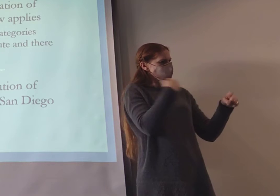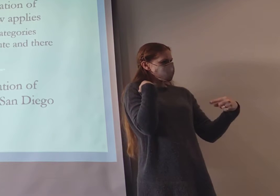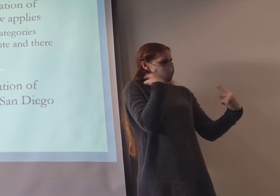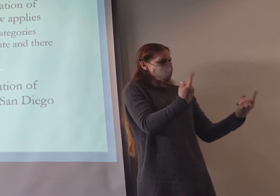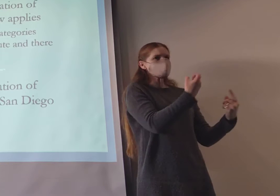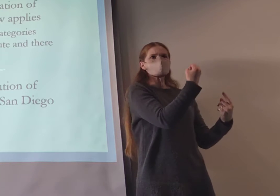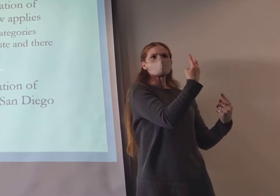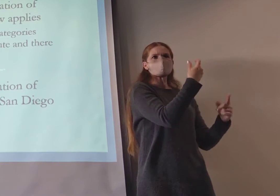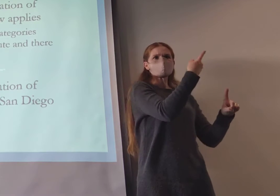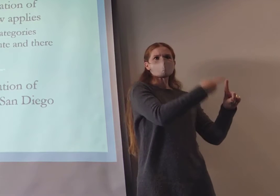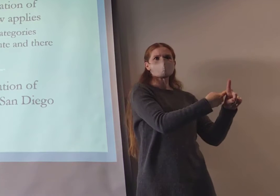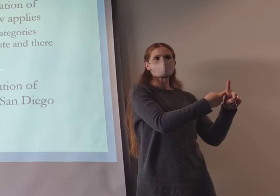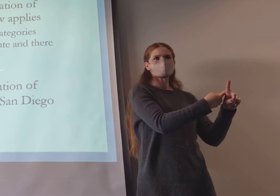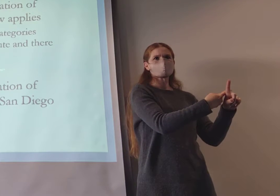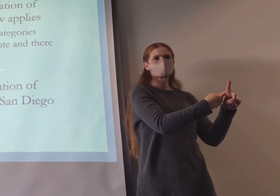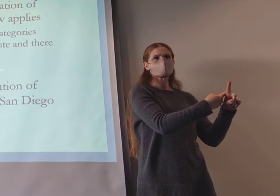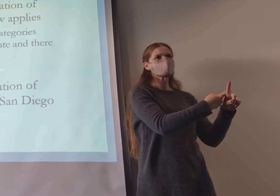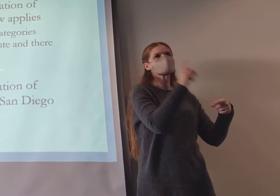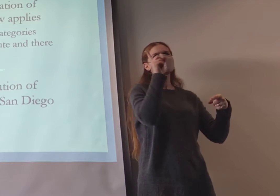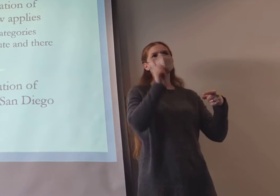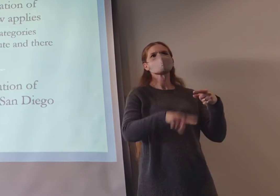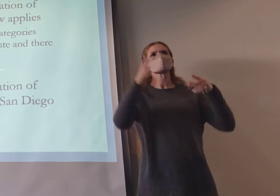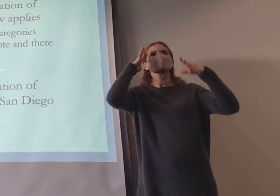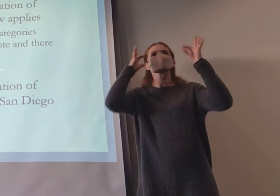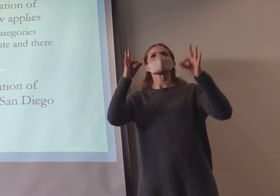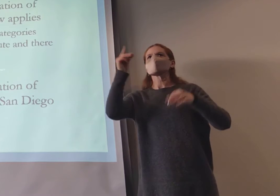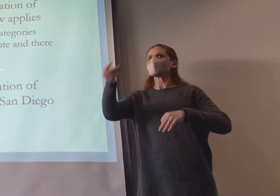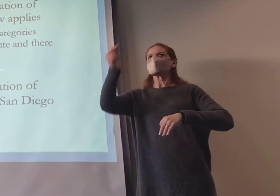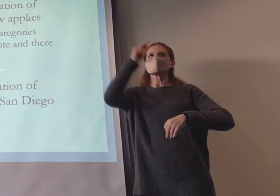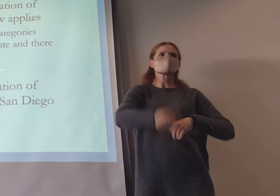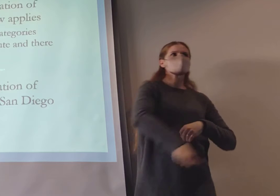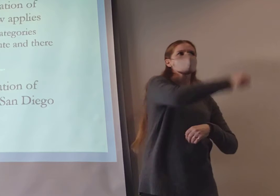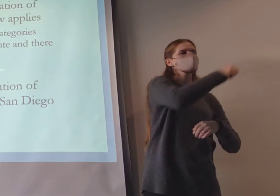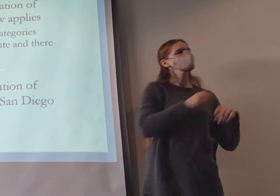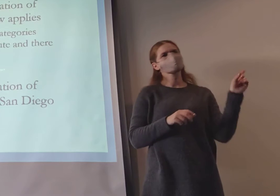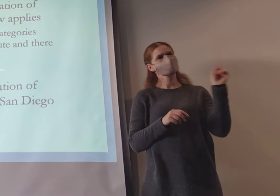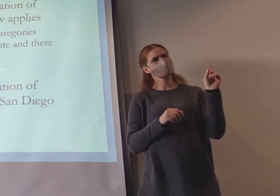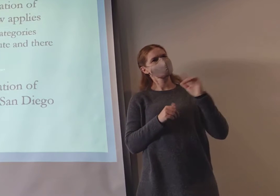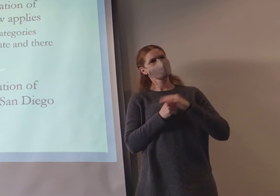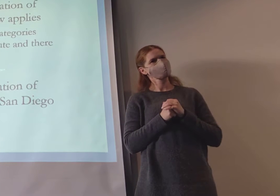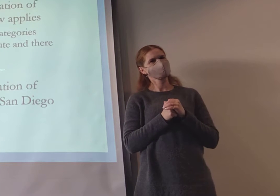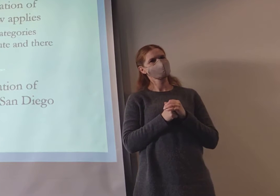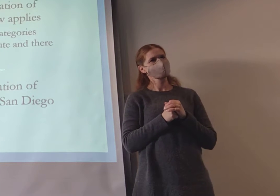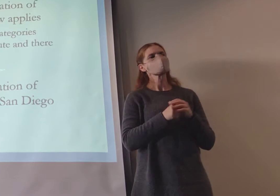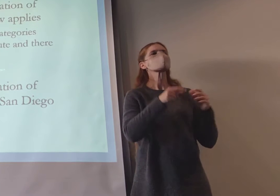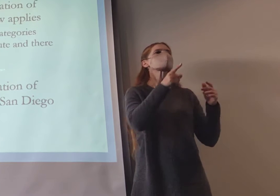There are certain types of housing just like with rent increases that they excluded, but